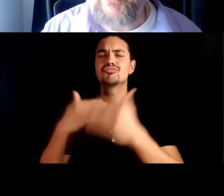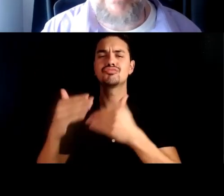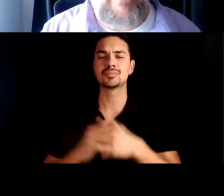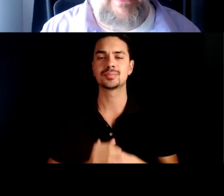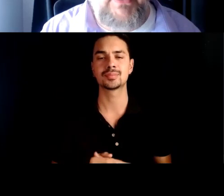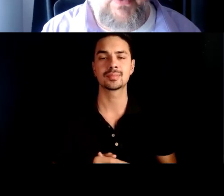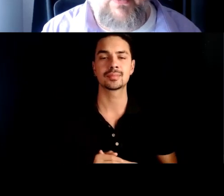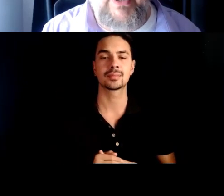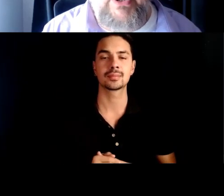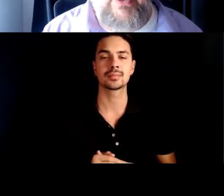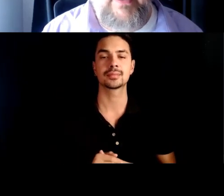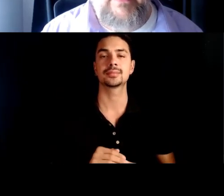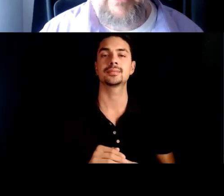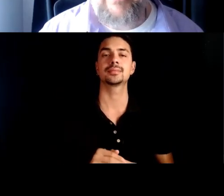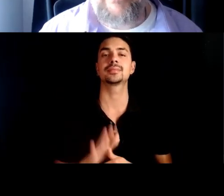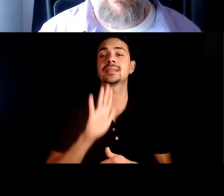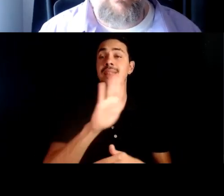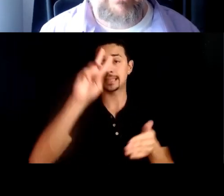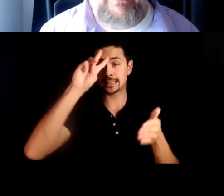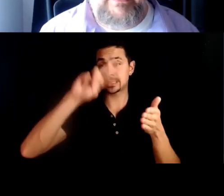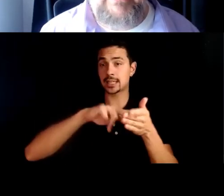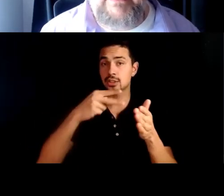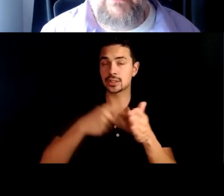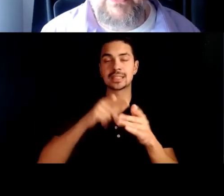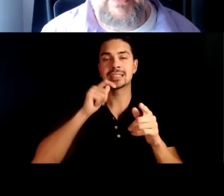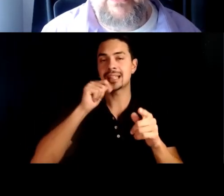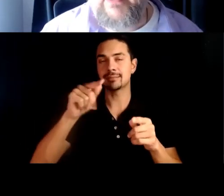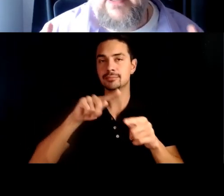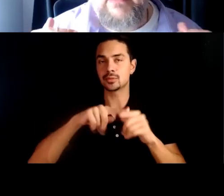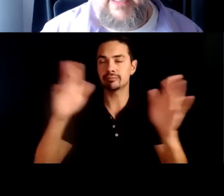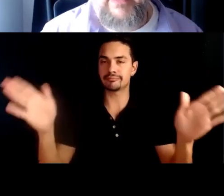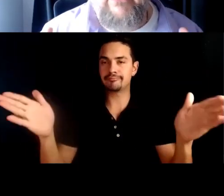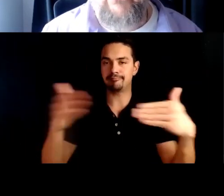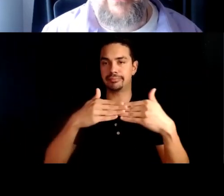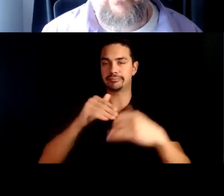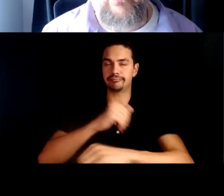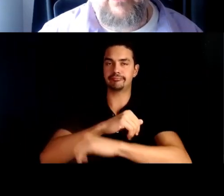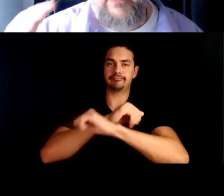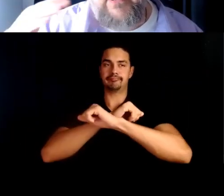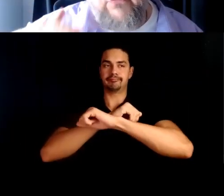So his intentions were really good. The work that he did was really good and it laid a framework